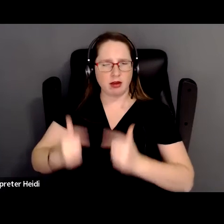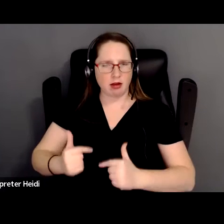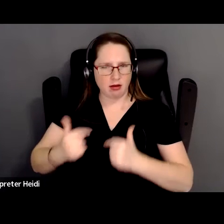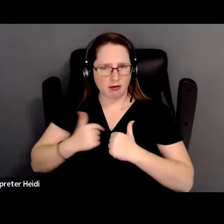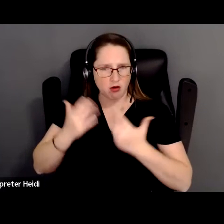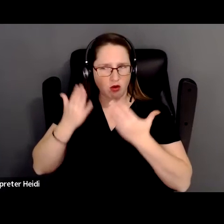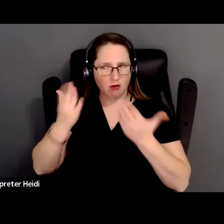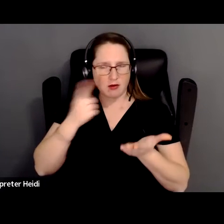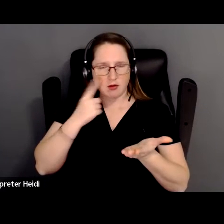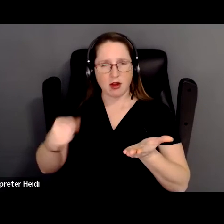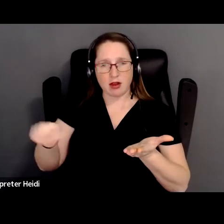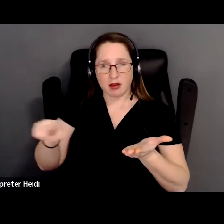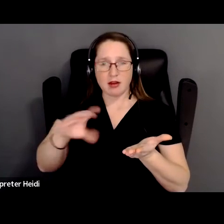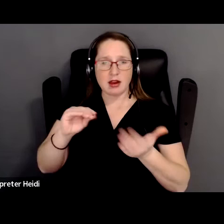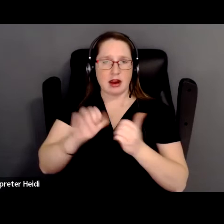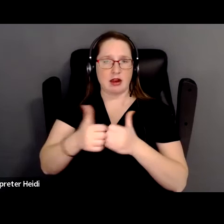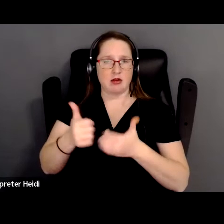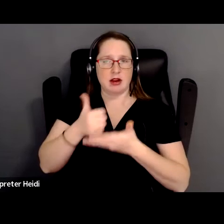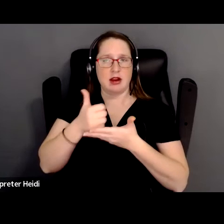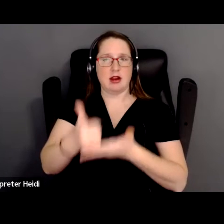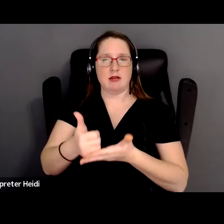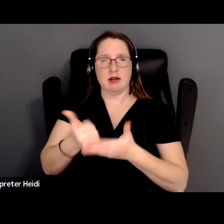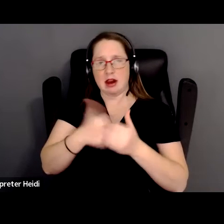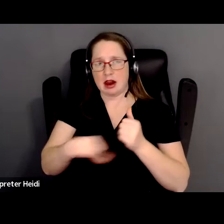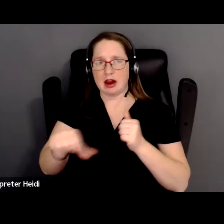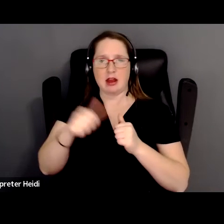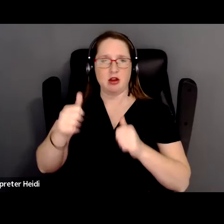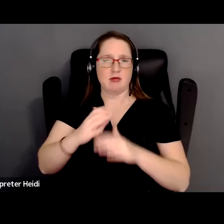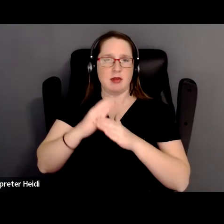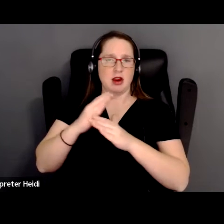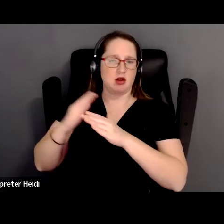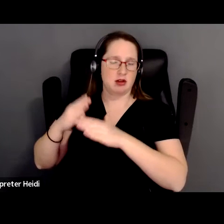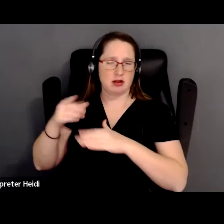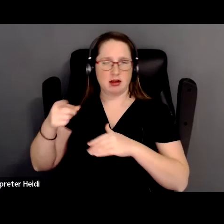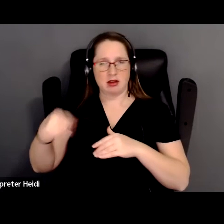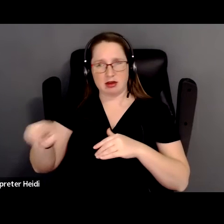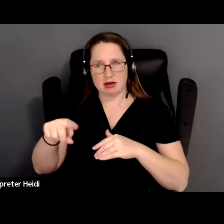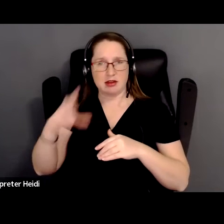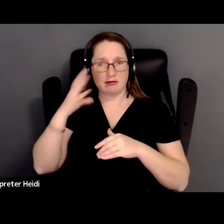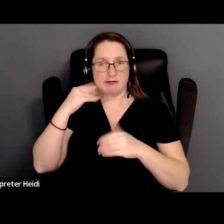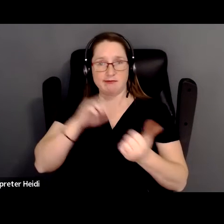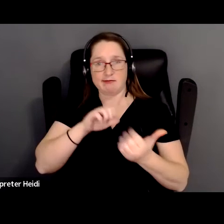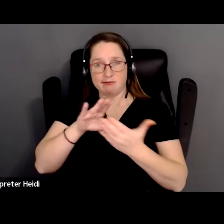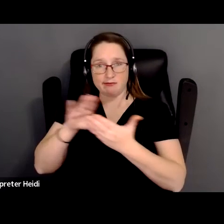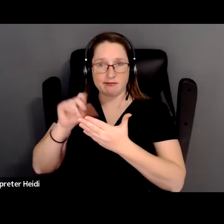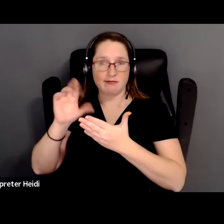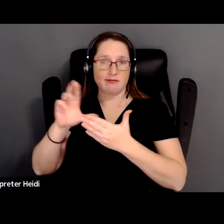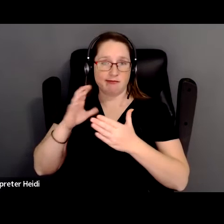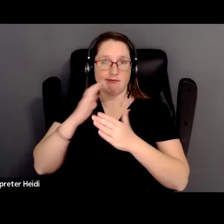them, and how it is helped them and any other barriers that they've been come across or in. And